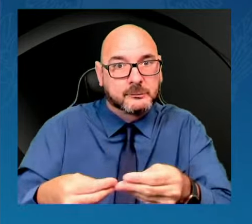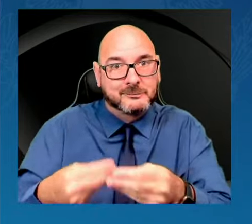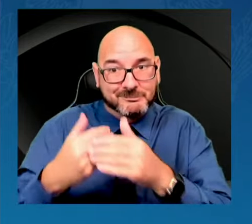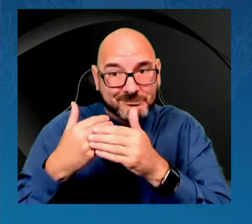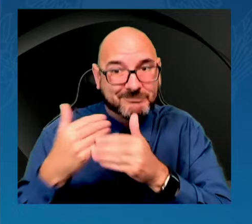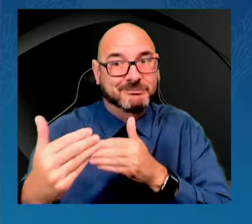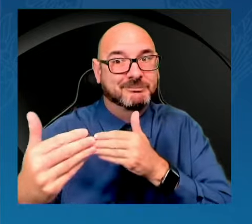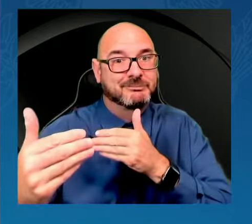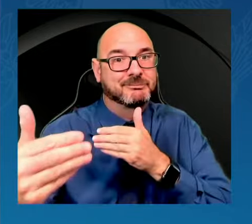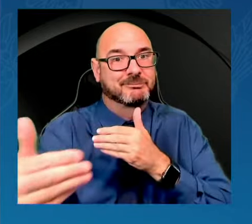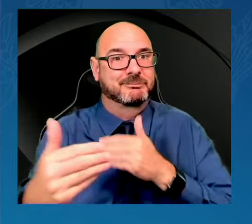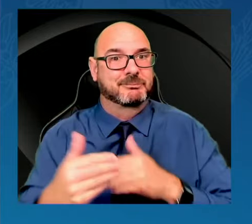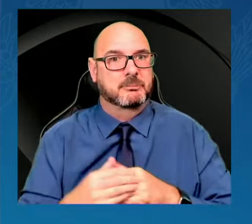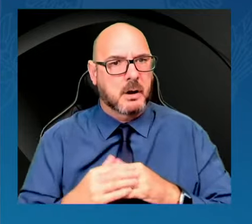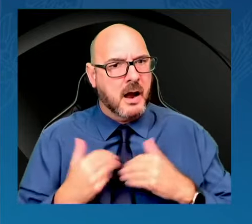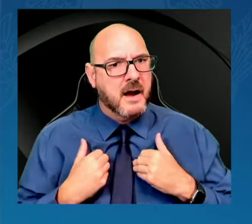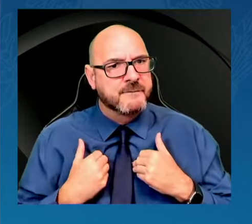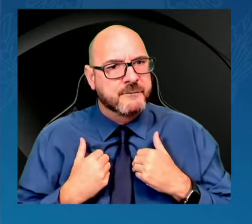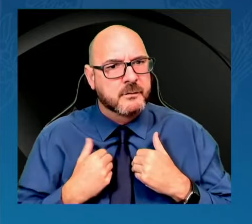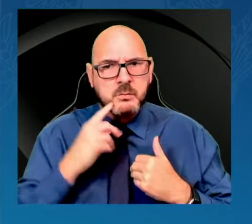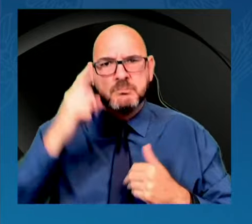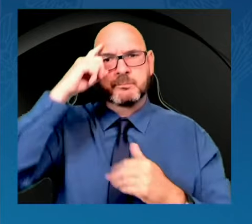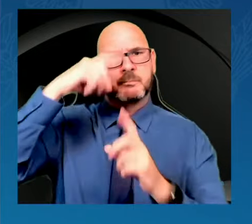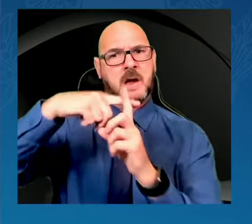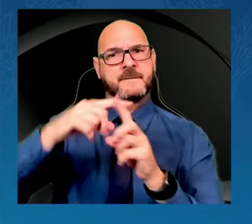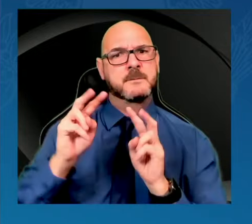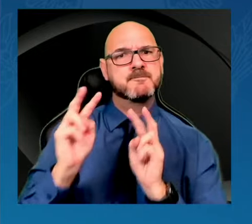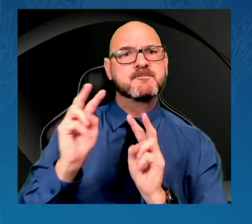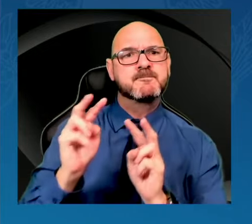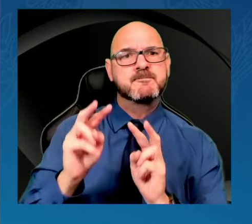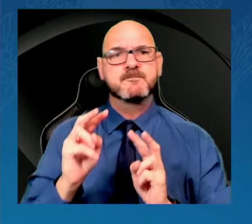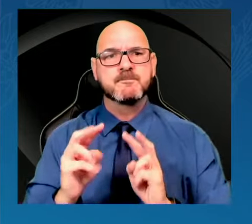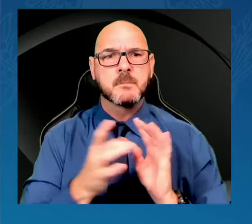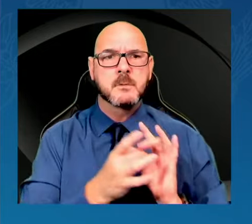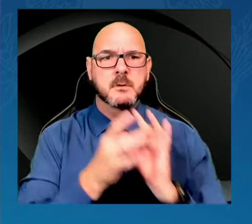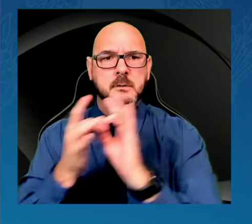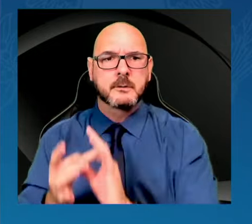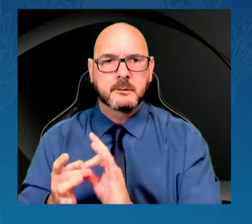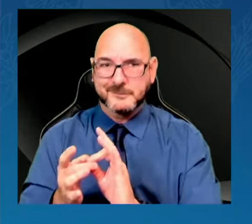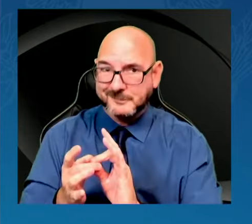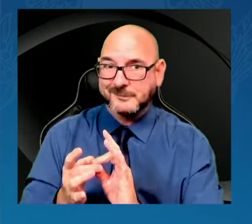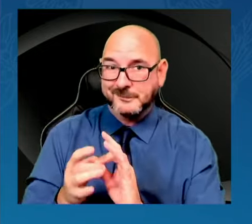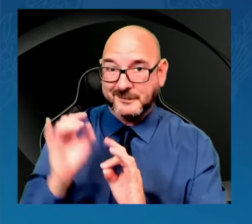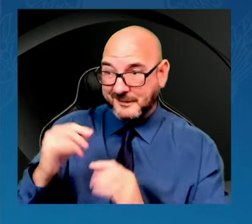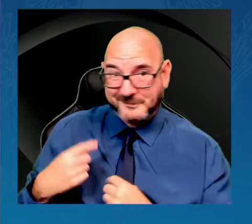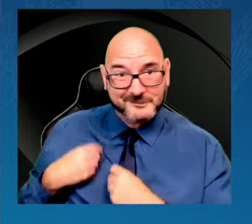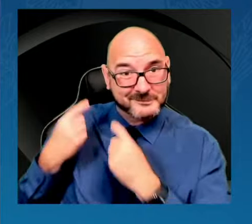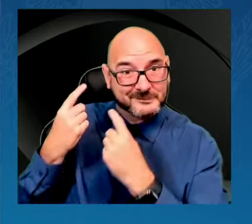because I also couple that with what we've been able to do -- our President Joe Biden, our administration --